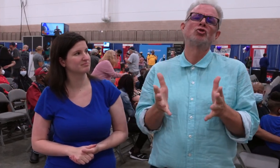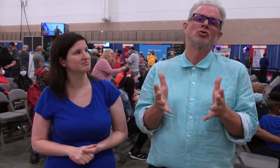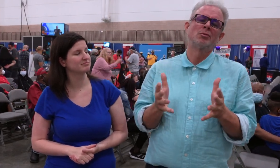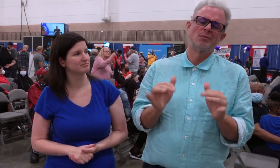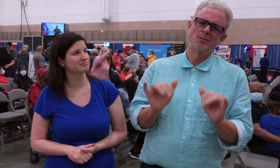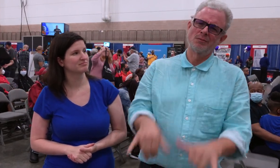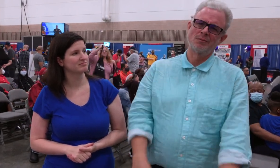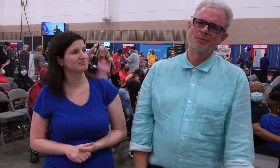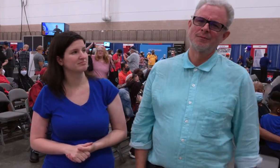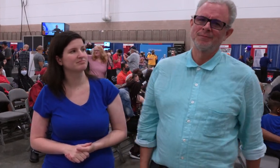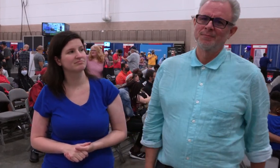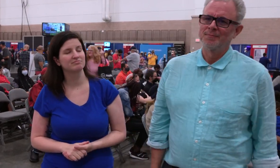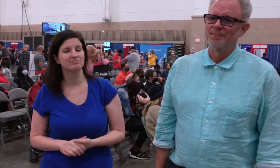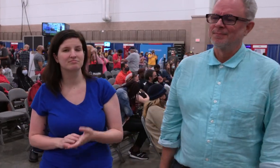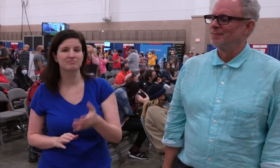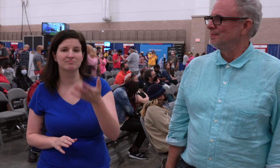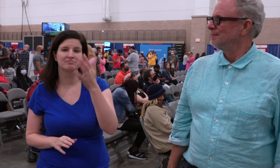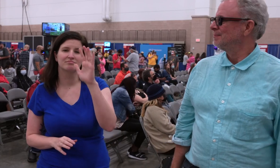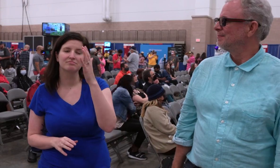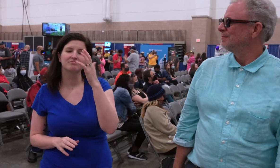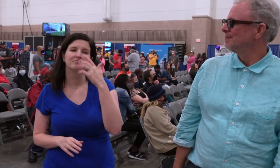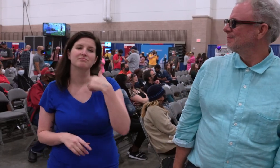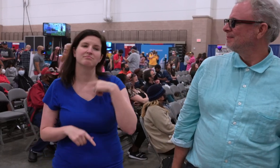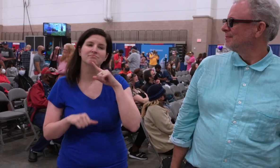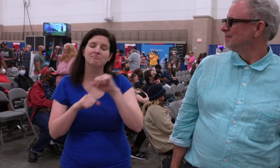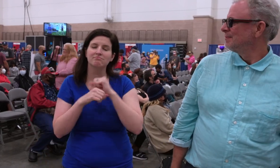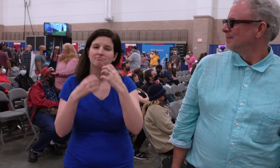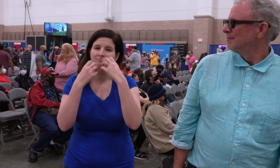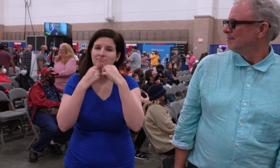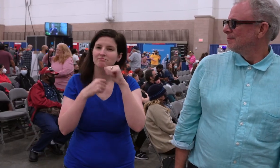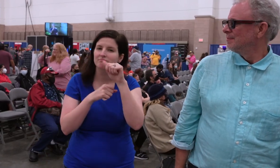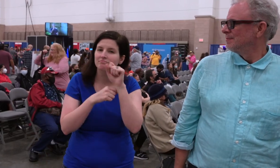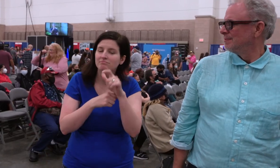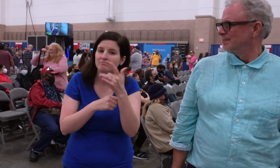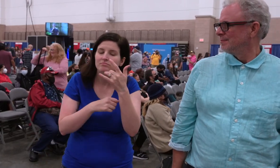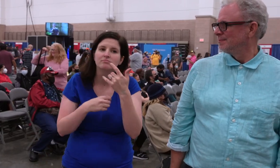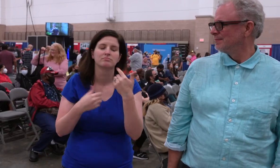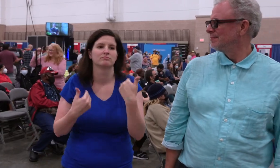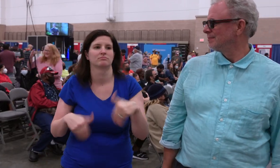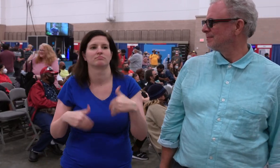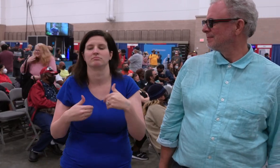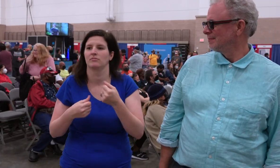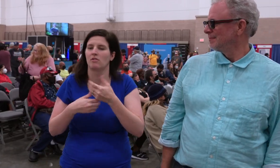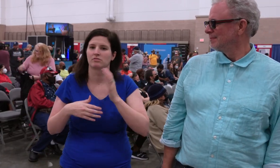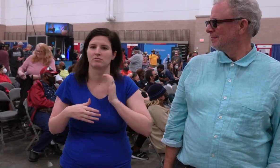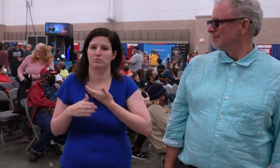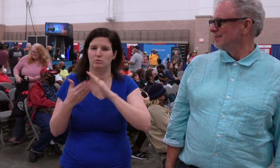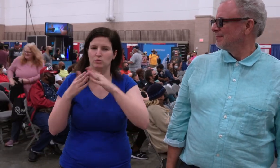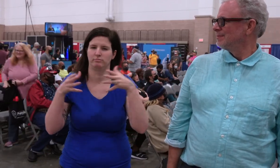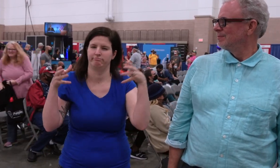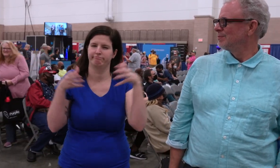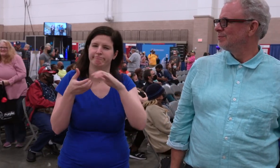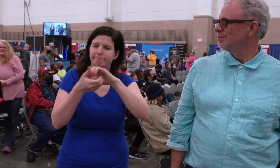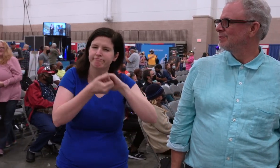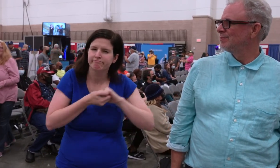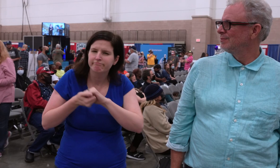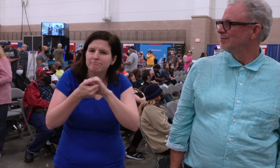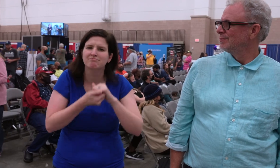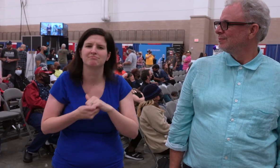Finish, finish. That. I value ASL because it causes our community to come together.